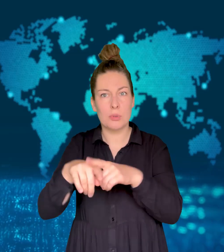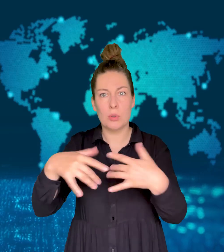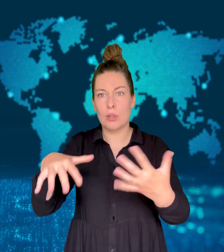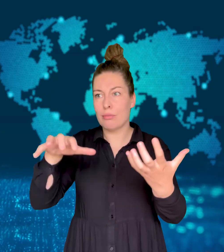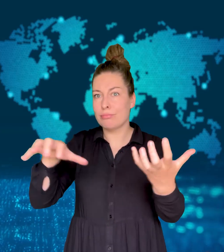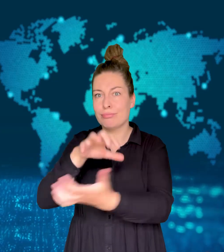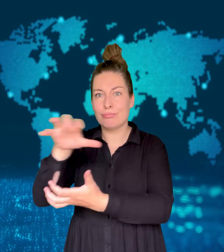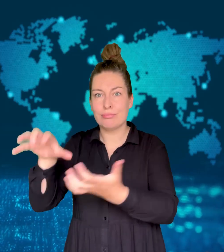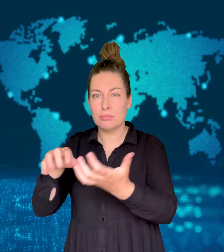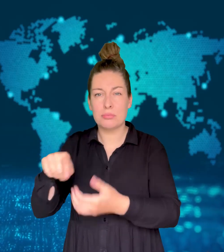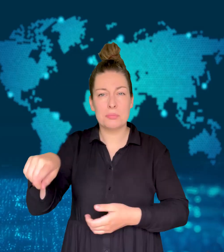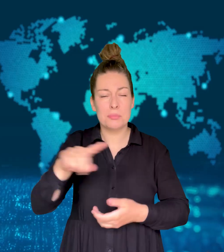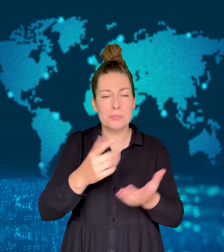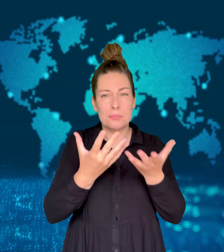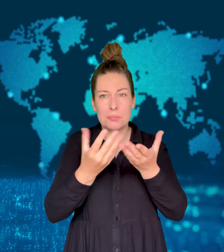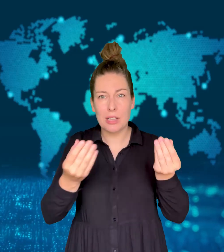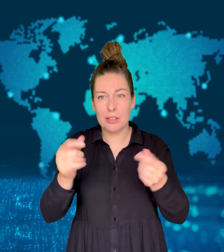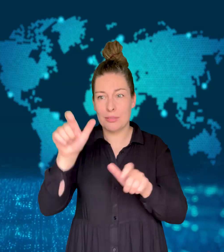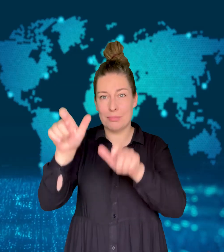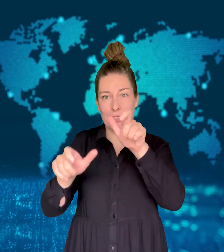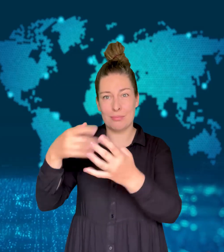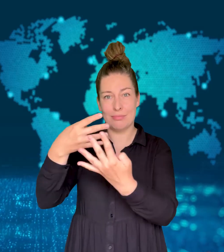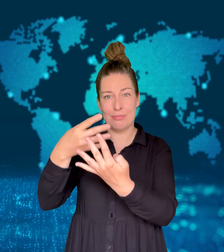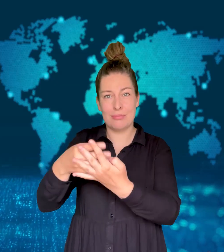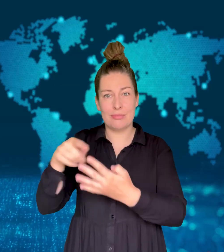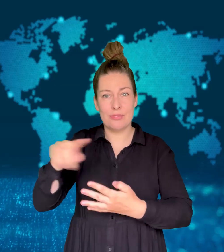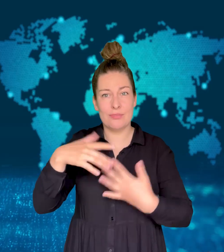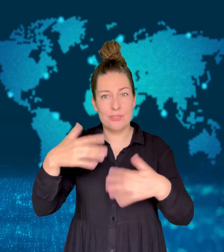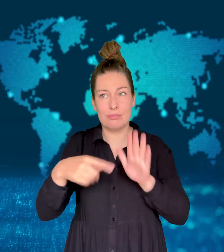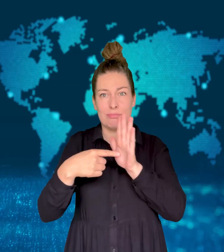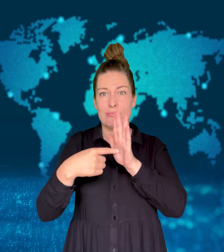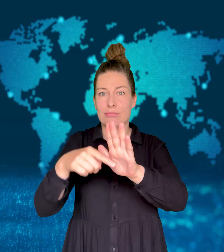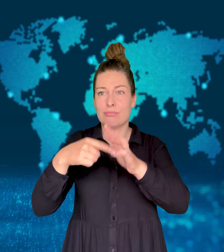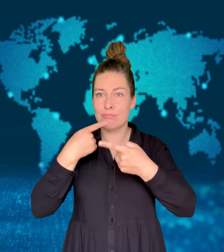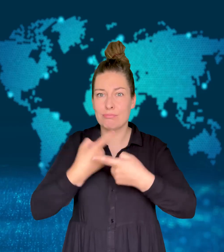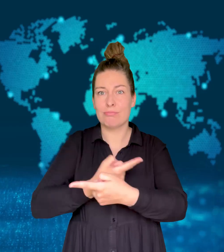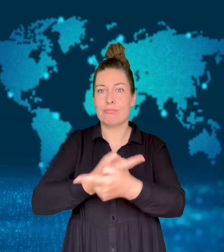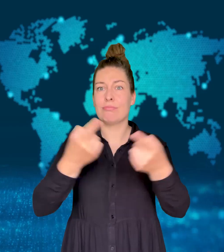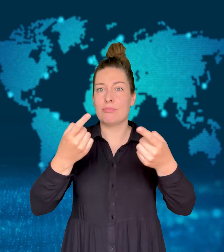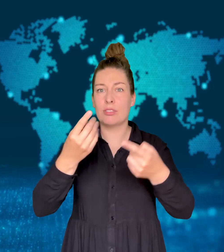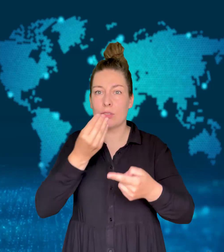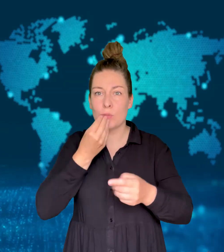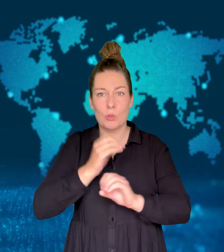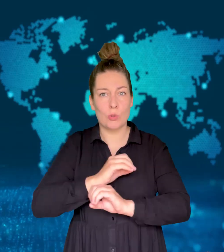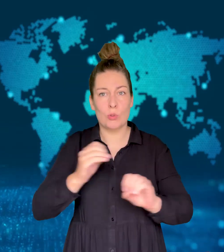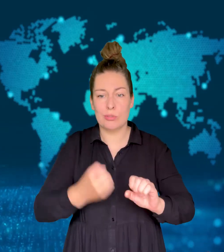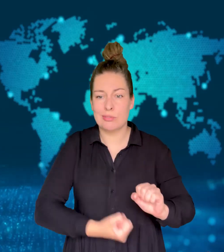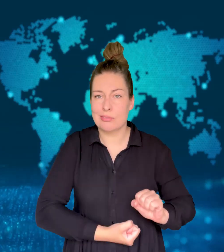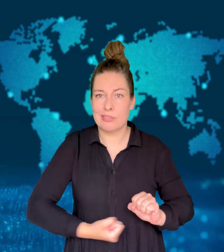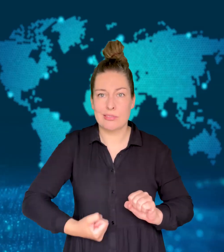Many inmates went on a hunger strike.